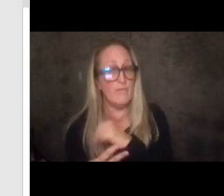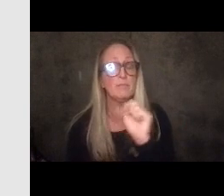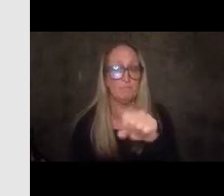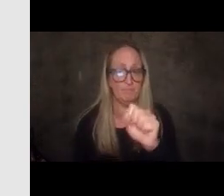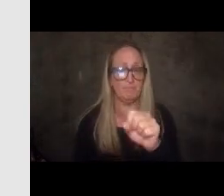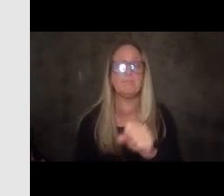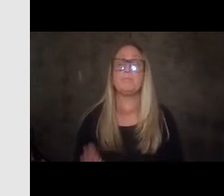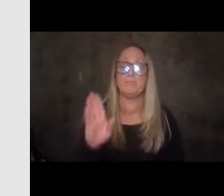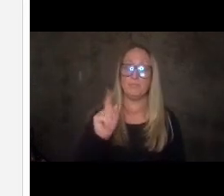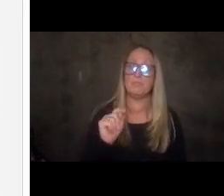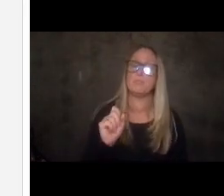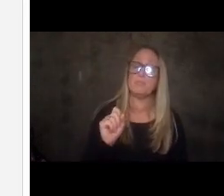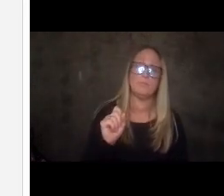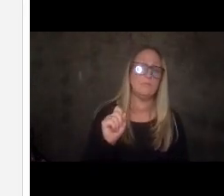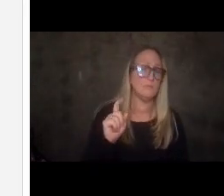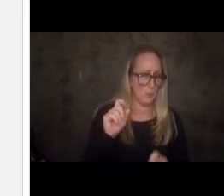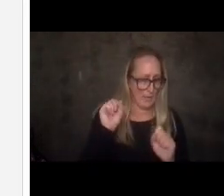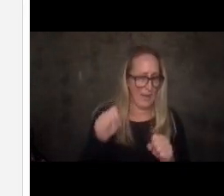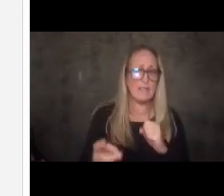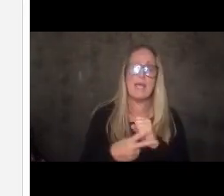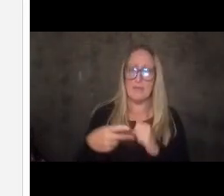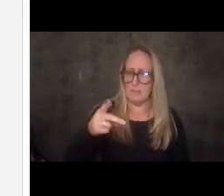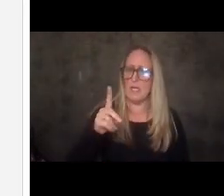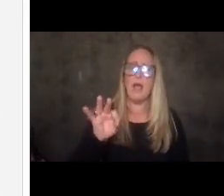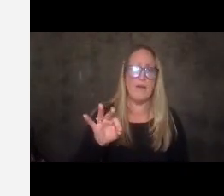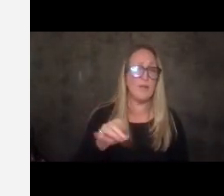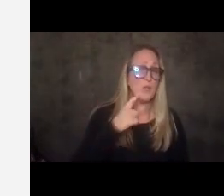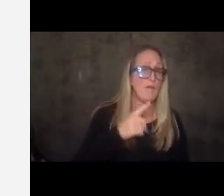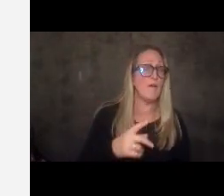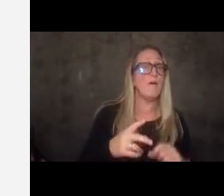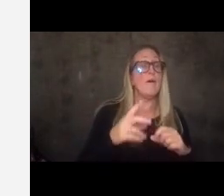you can absolutely save as a PDF though, so if I go to file and